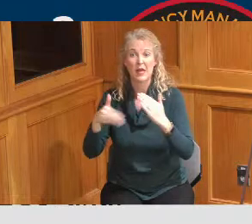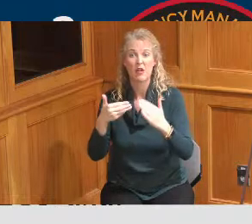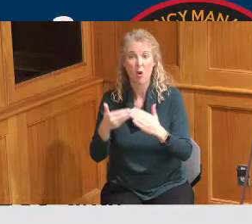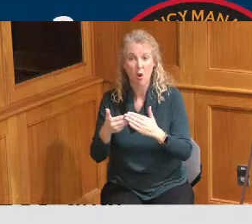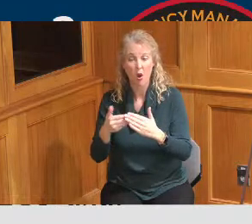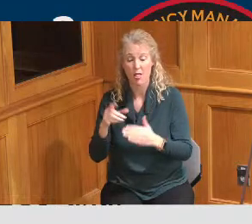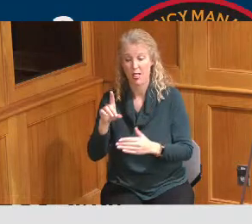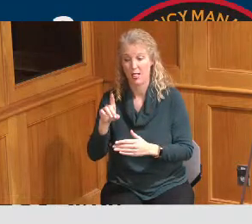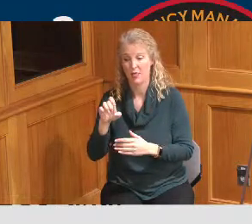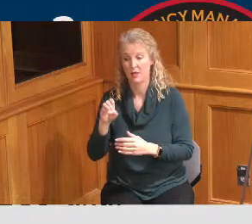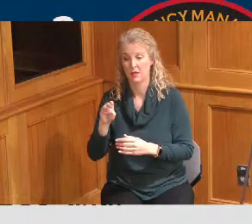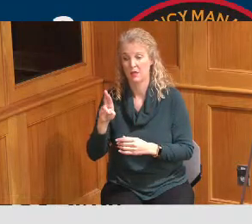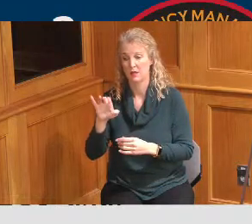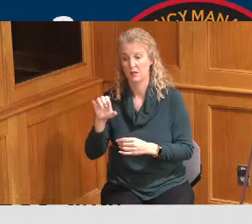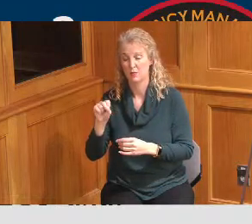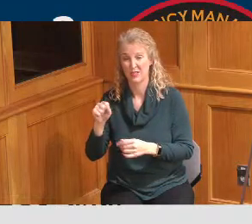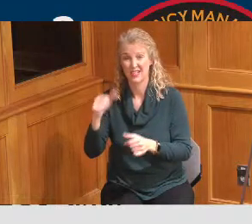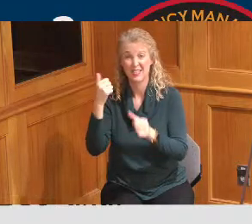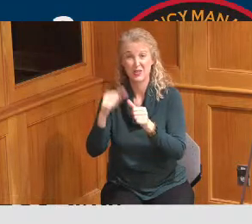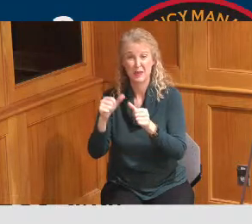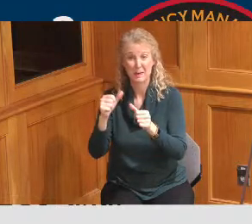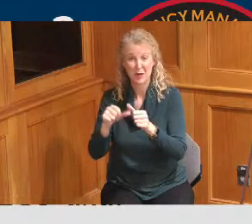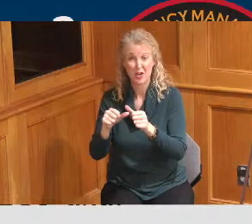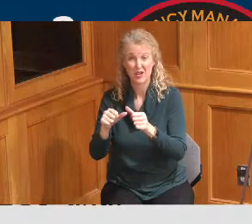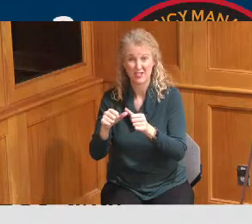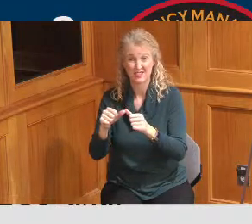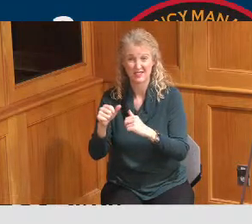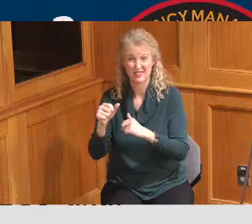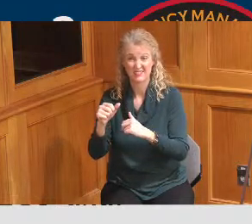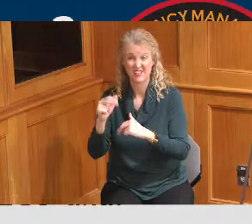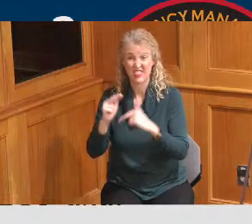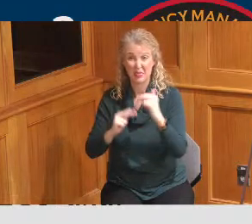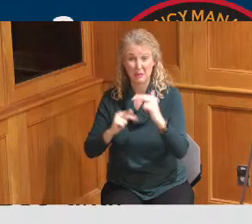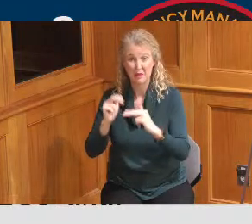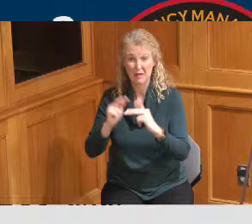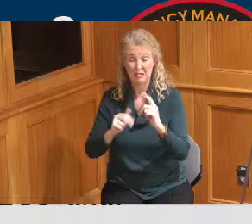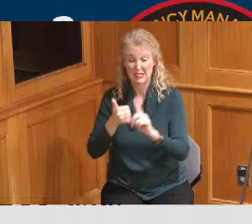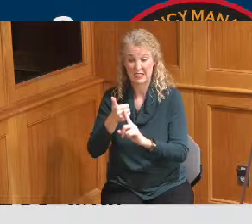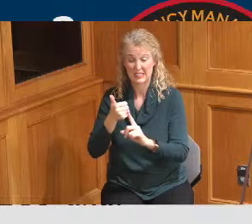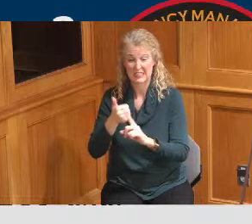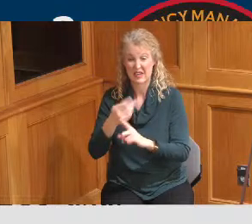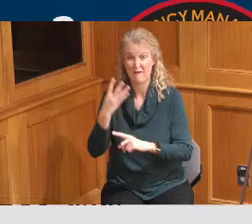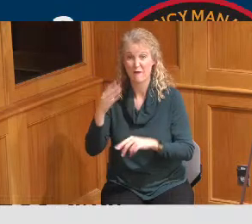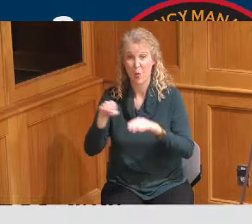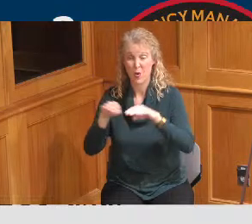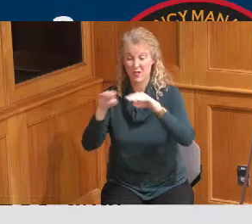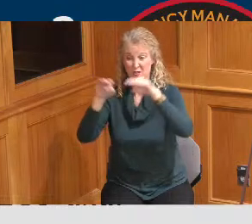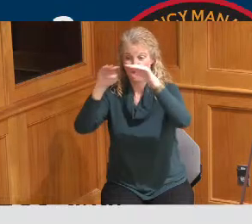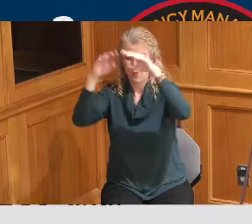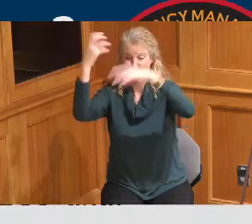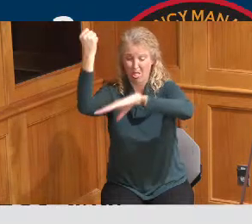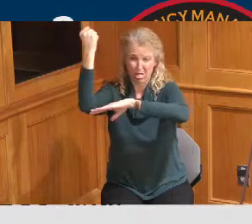haven't seen a four-story tall pile of debris half a mile long then you've not lived and so working